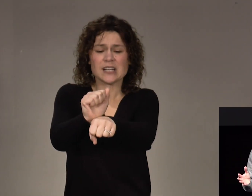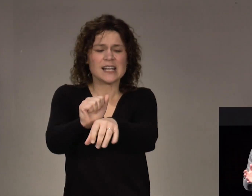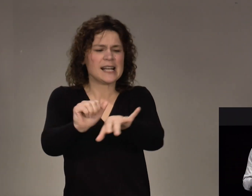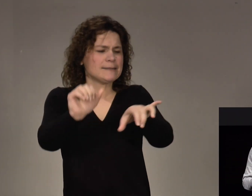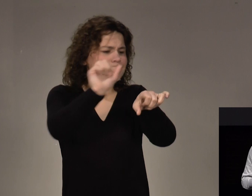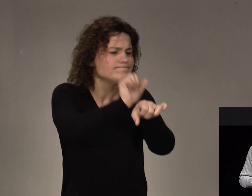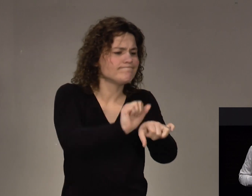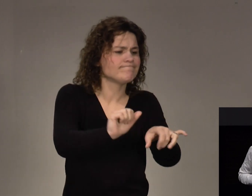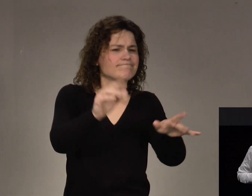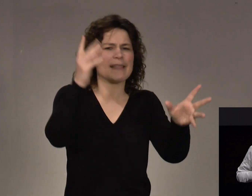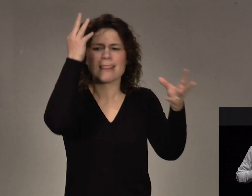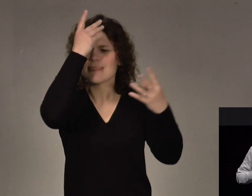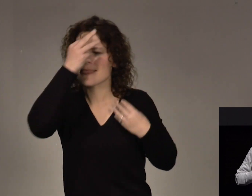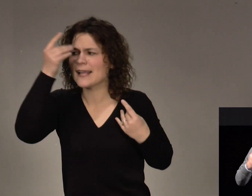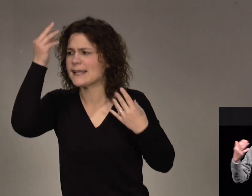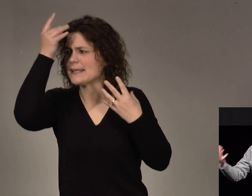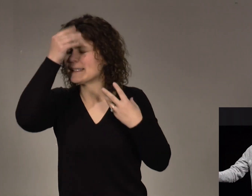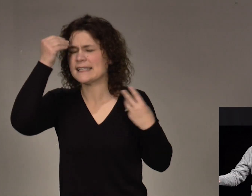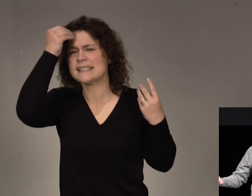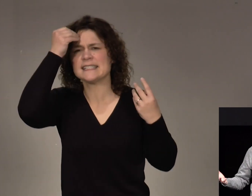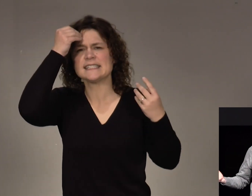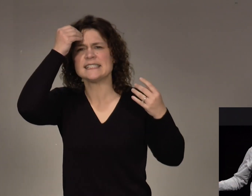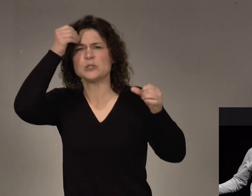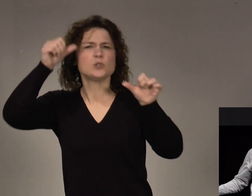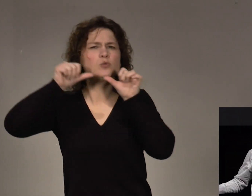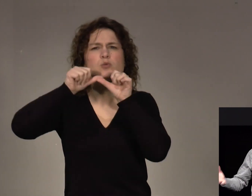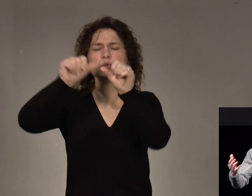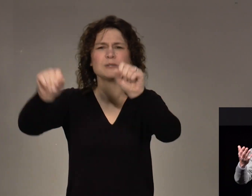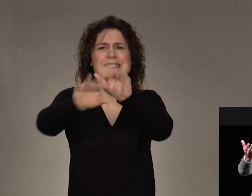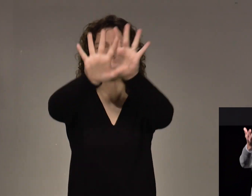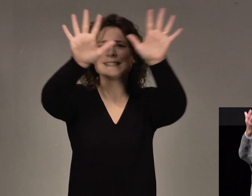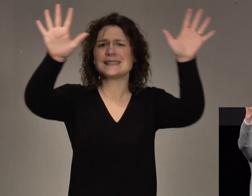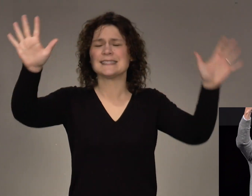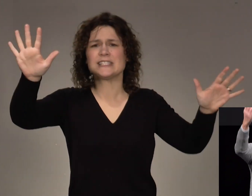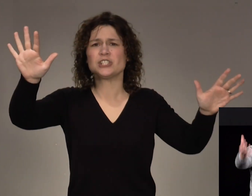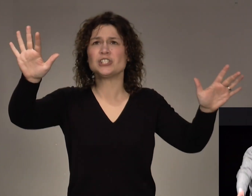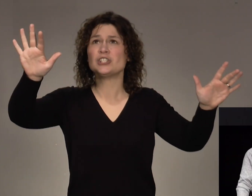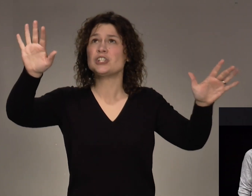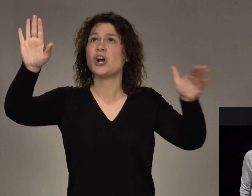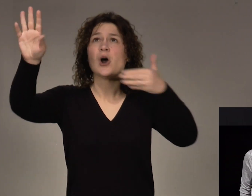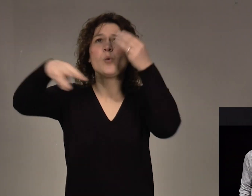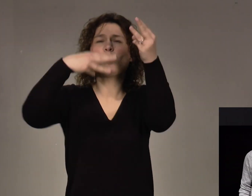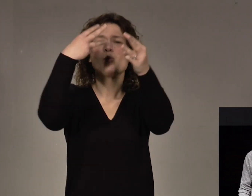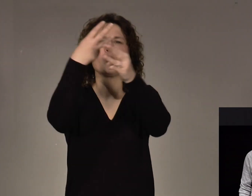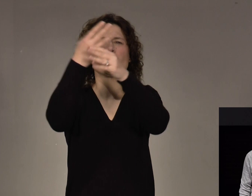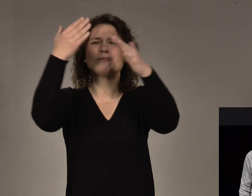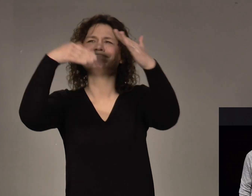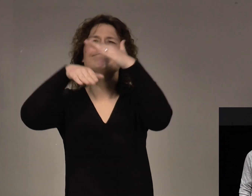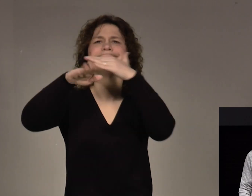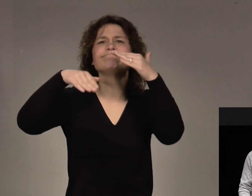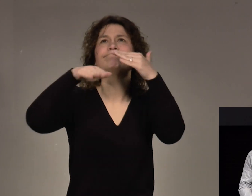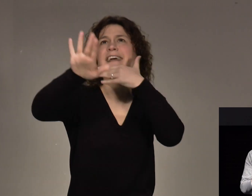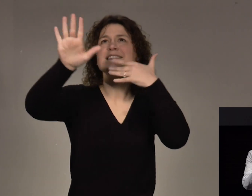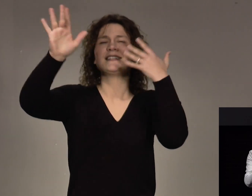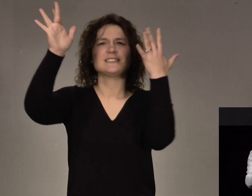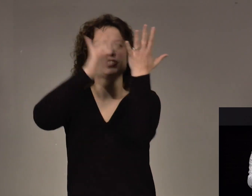thinking go unobstructed. A world with unfettered access to the Creator. A world